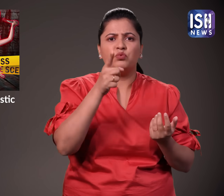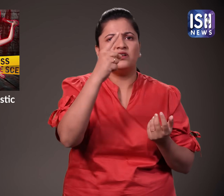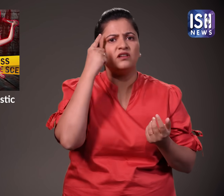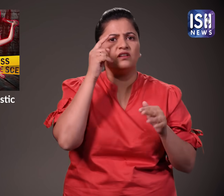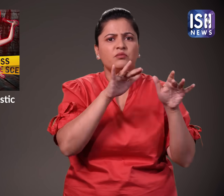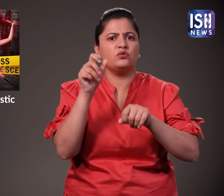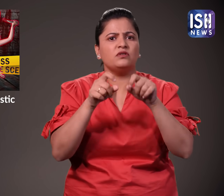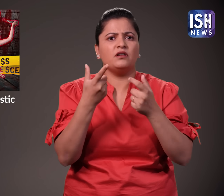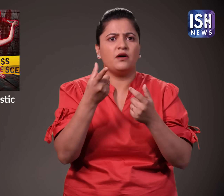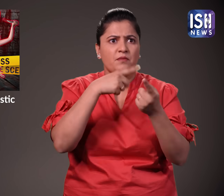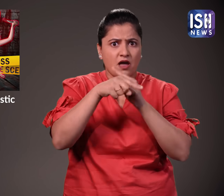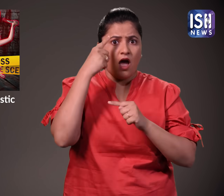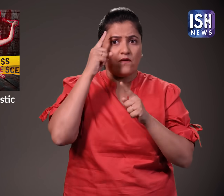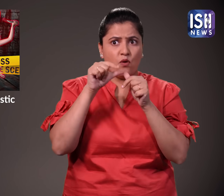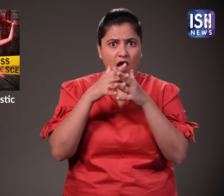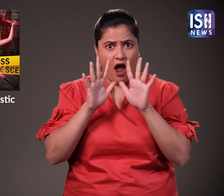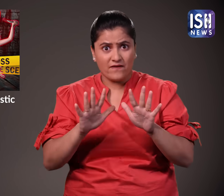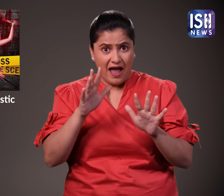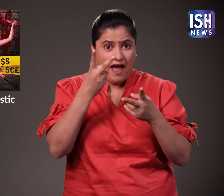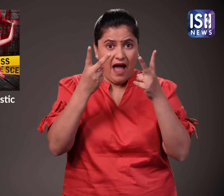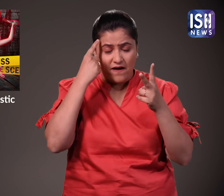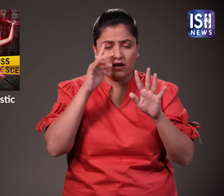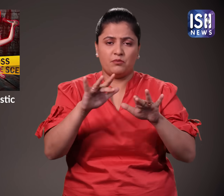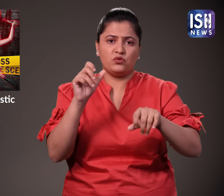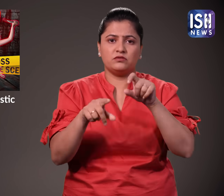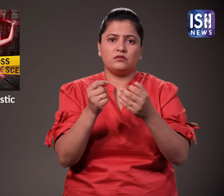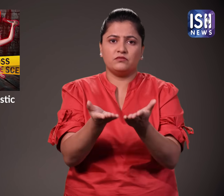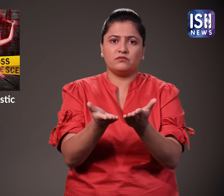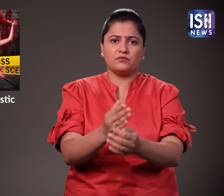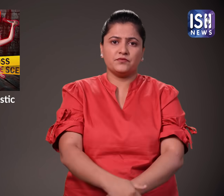Do you think there are laws for men? Let us know in the comments.